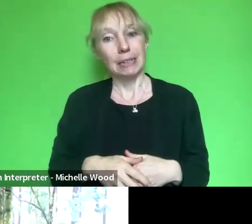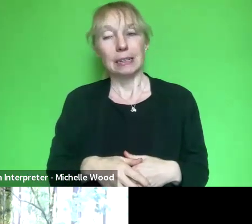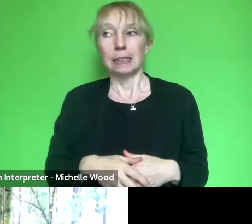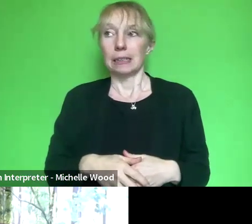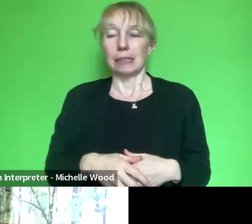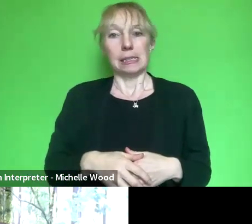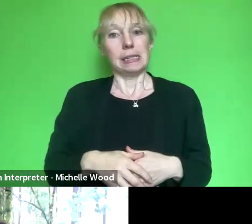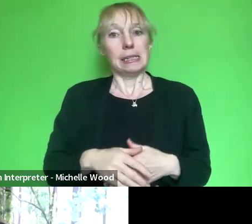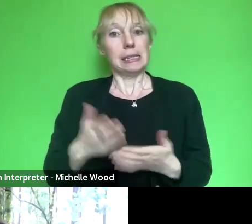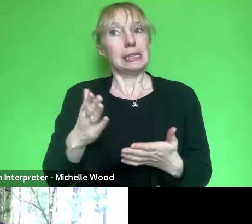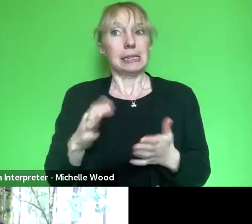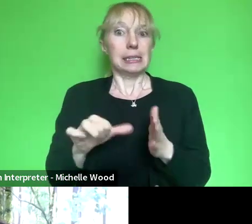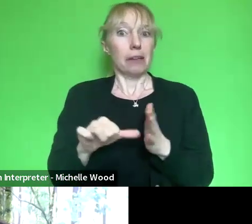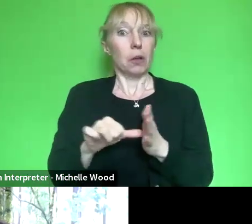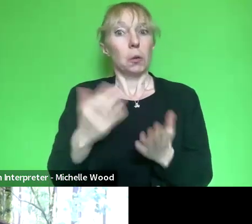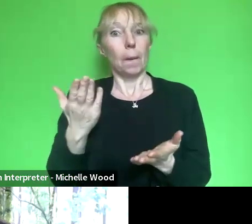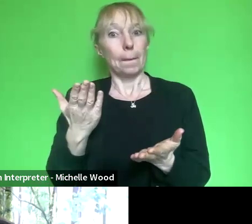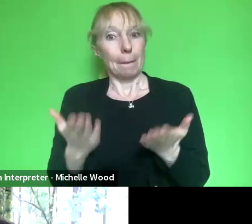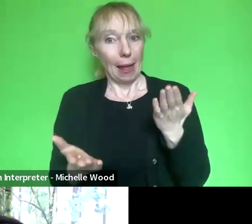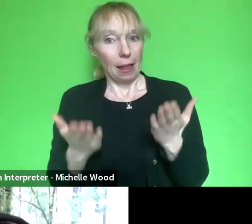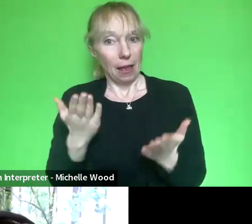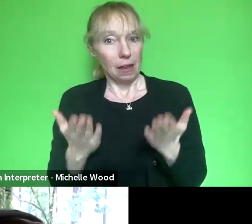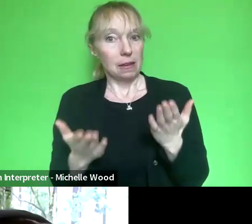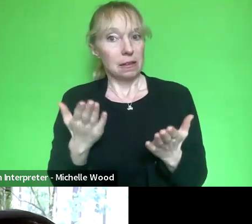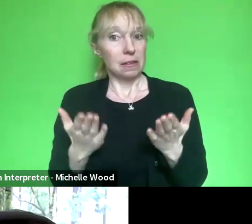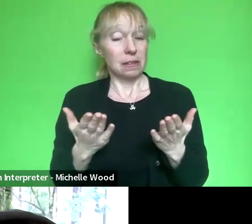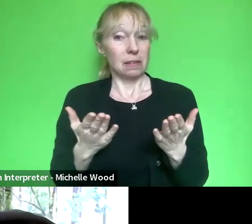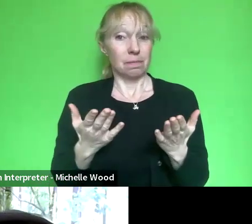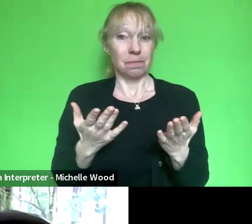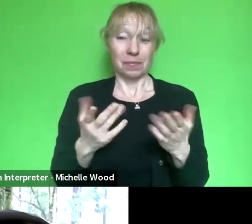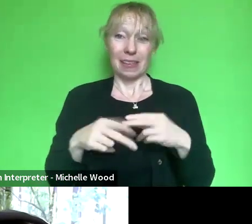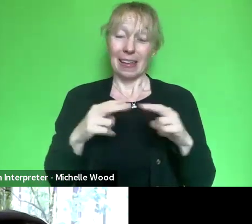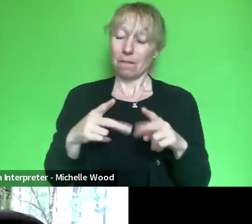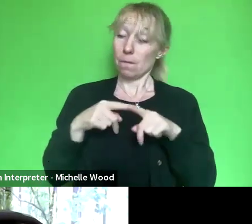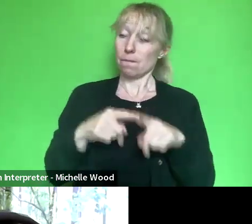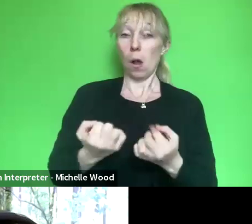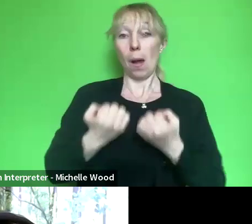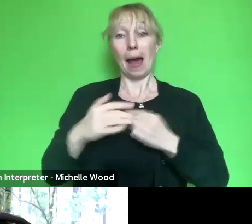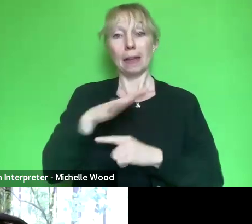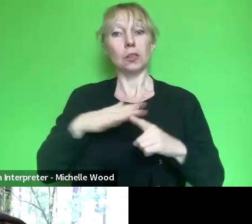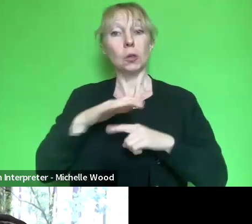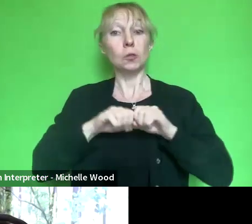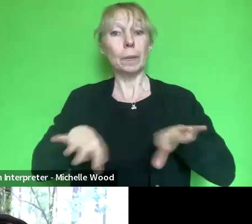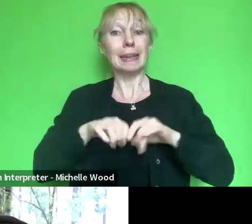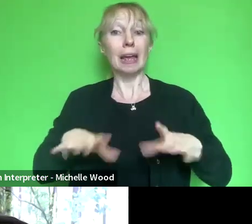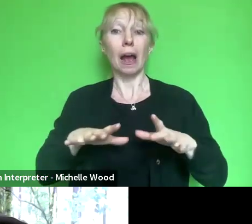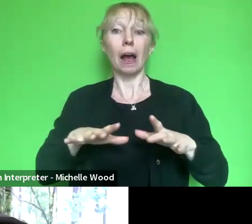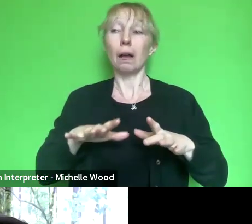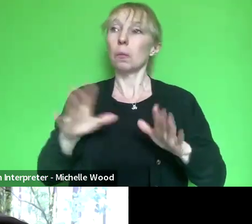it's a balance, and sometimes you'll see, and you'll see if you follow us on social media and we put a post out about Pride, you'll see the kind of comments